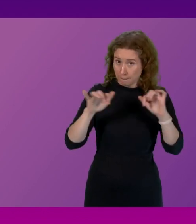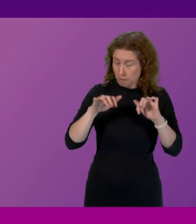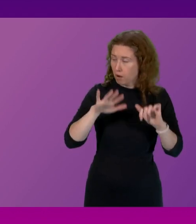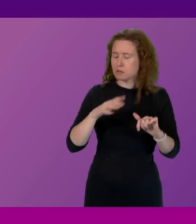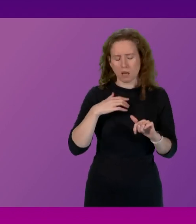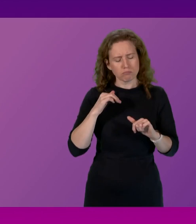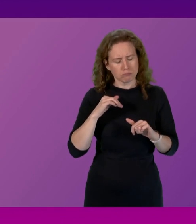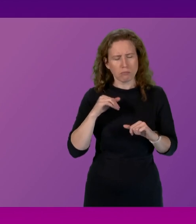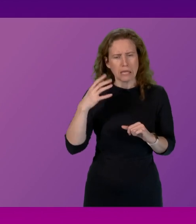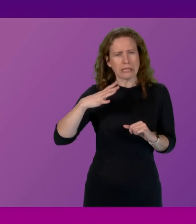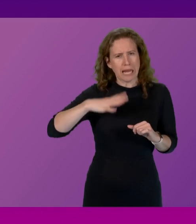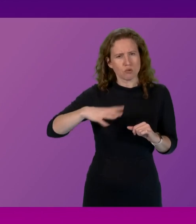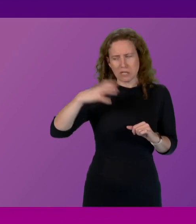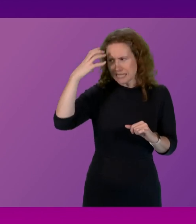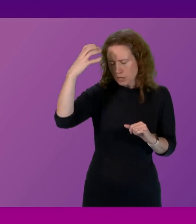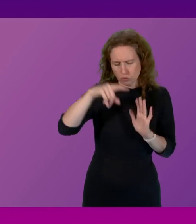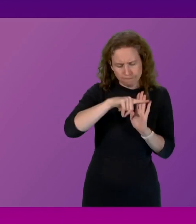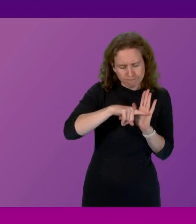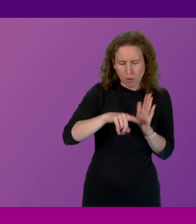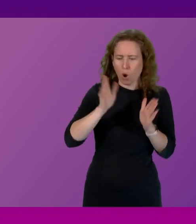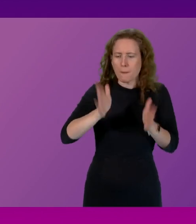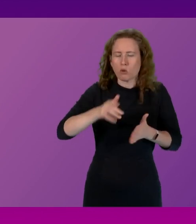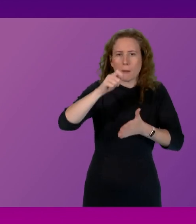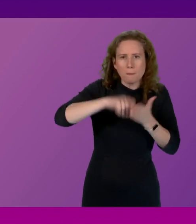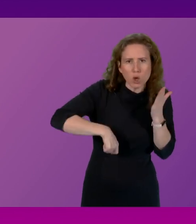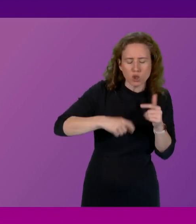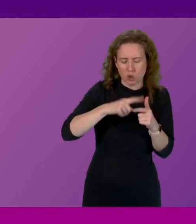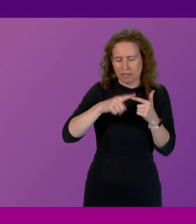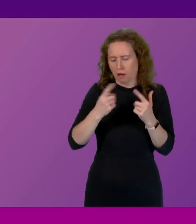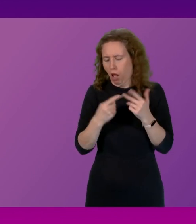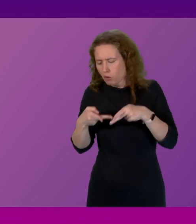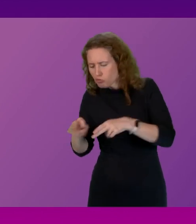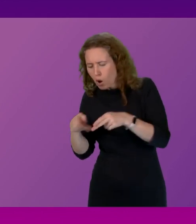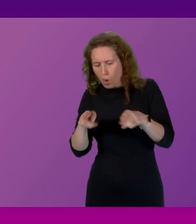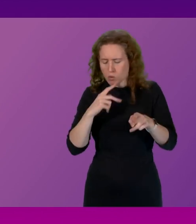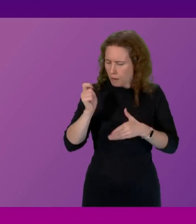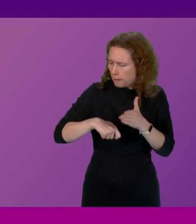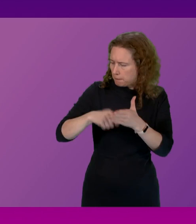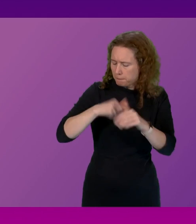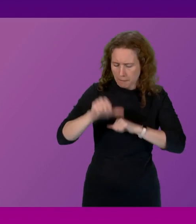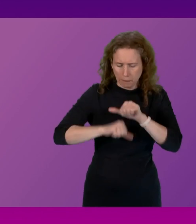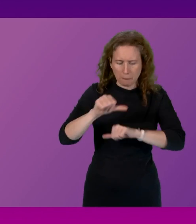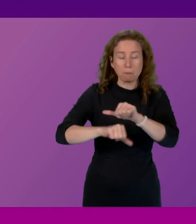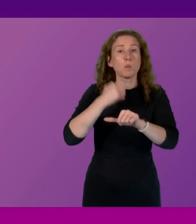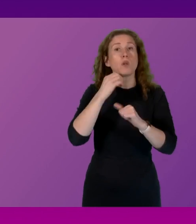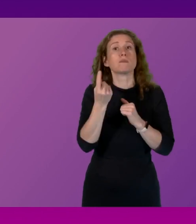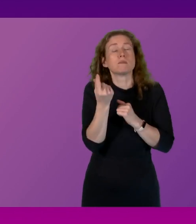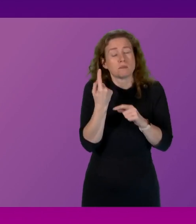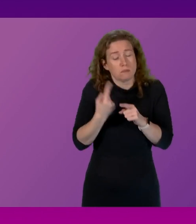statutory orders relating to compulsory purchase and ancillary roads would be made in a matter of weeks.